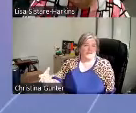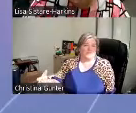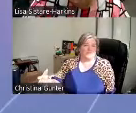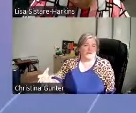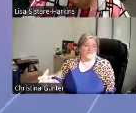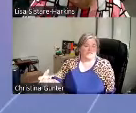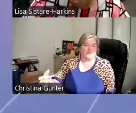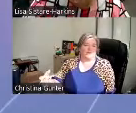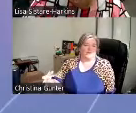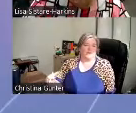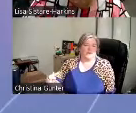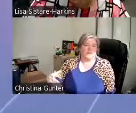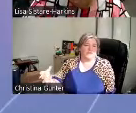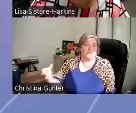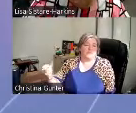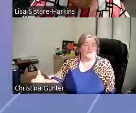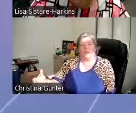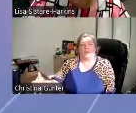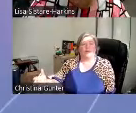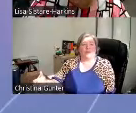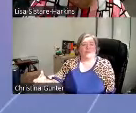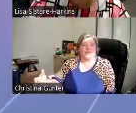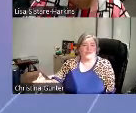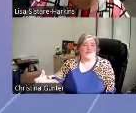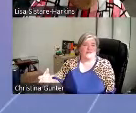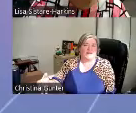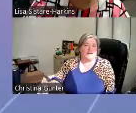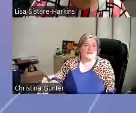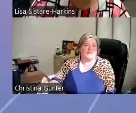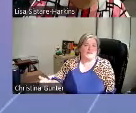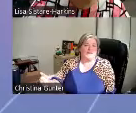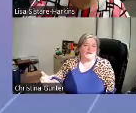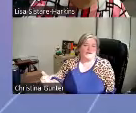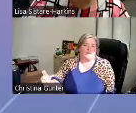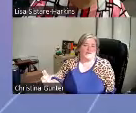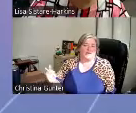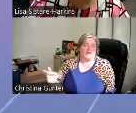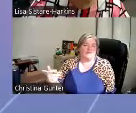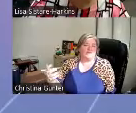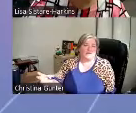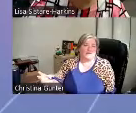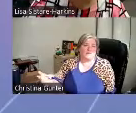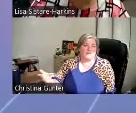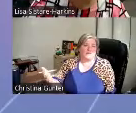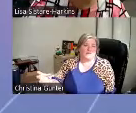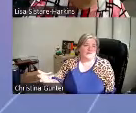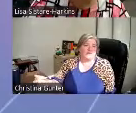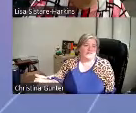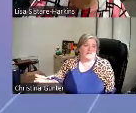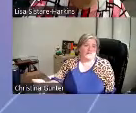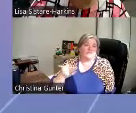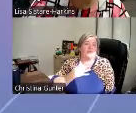the information to the people we work with day in and day out and give them the information because we